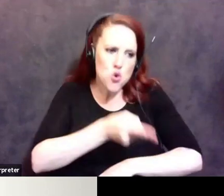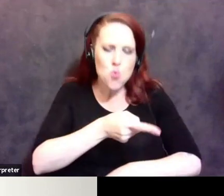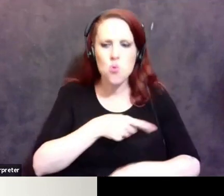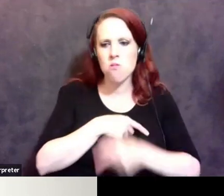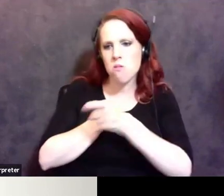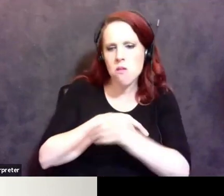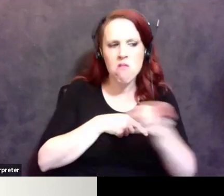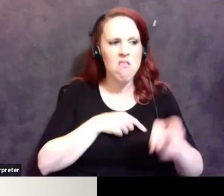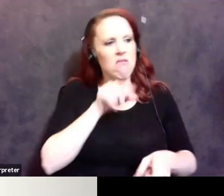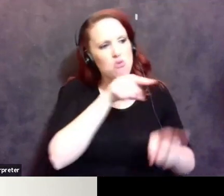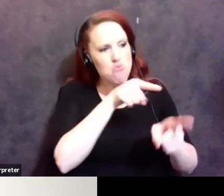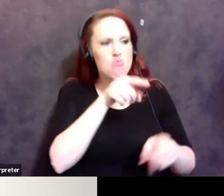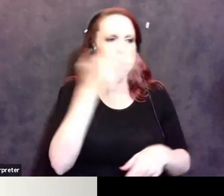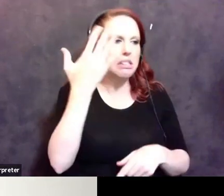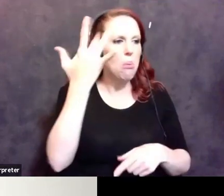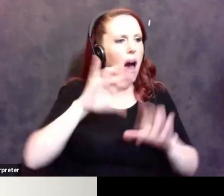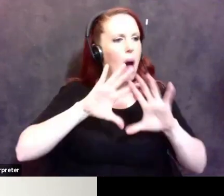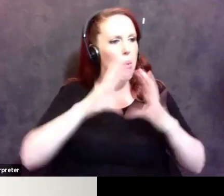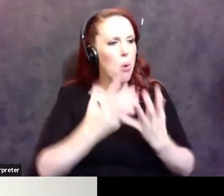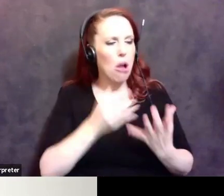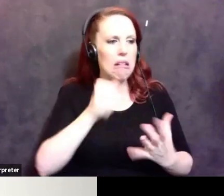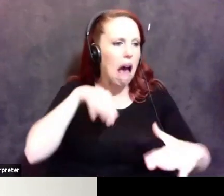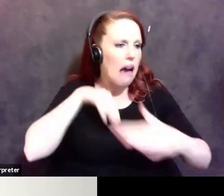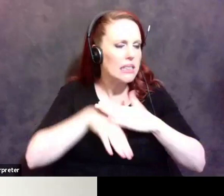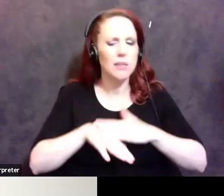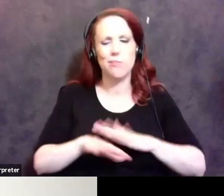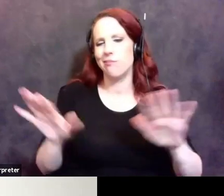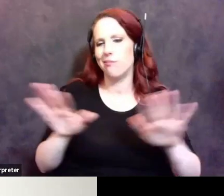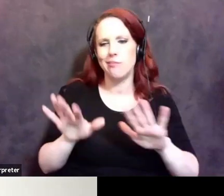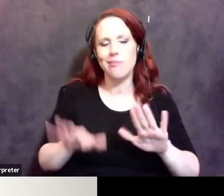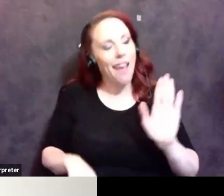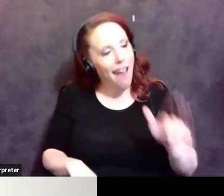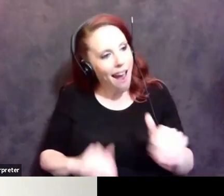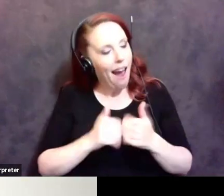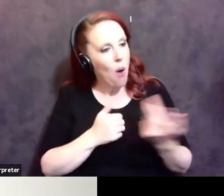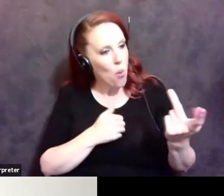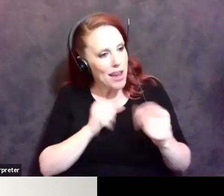isn't accessible. It is like how can we co create something here together?